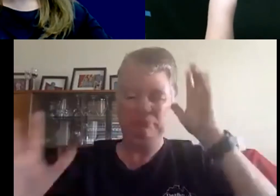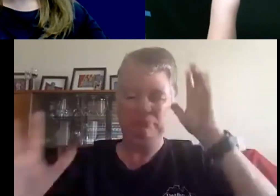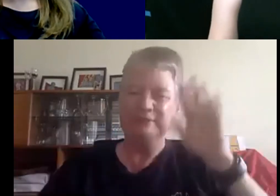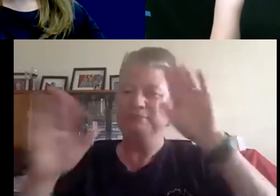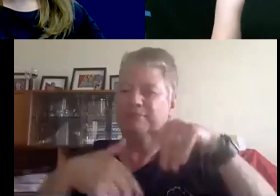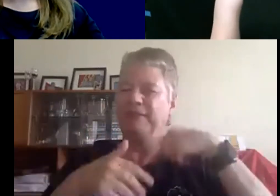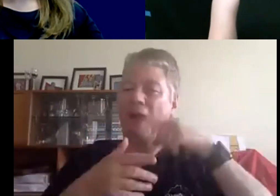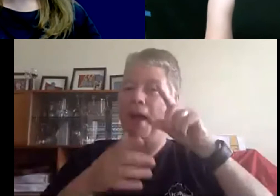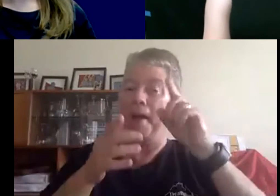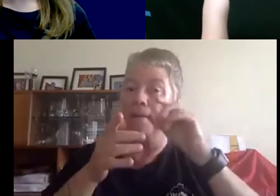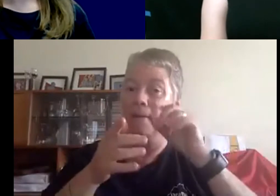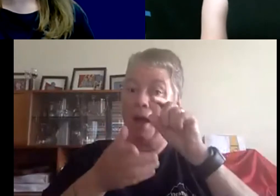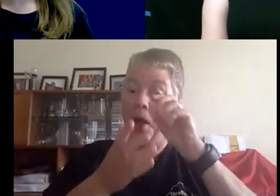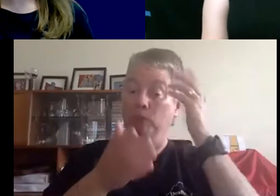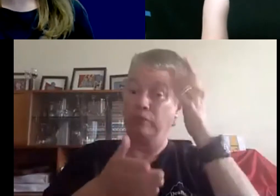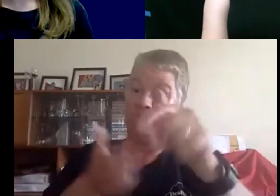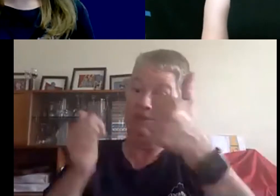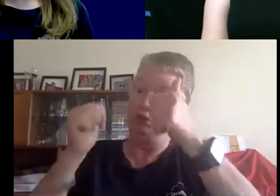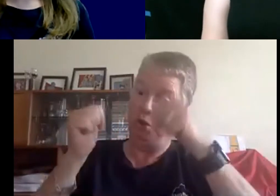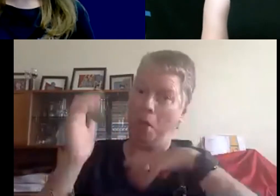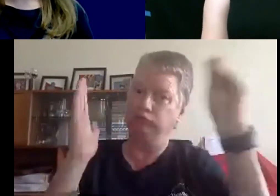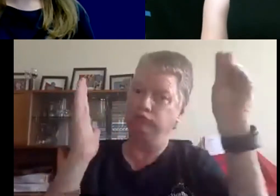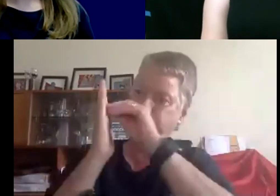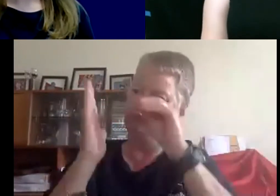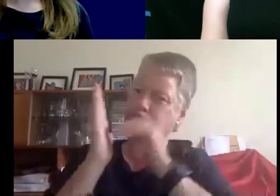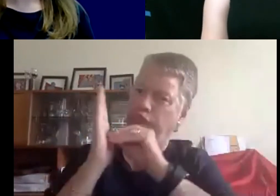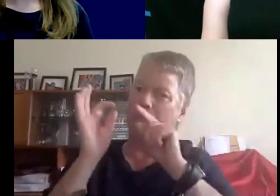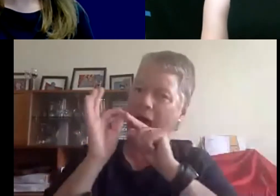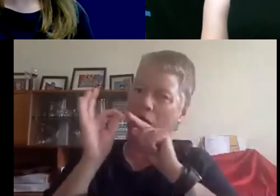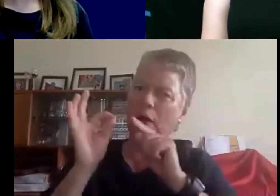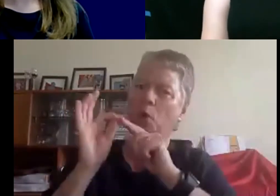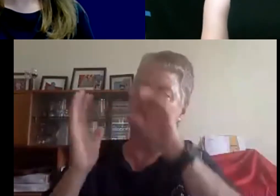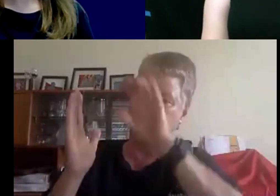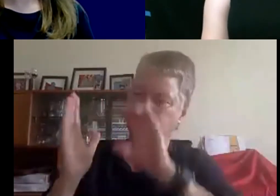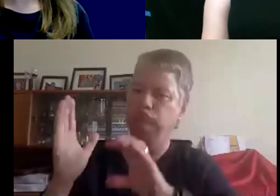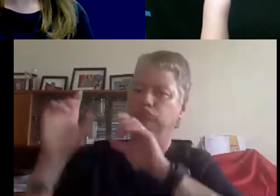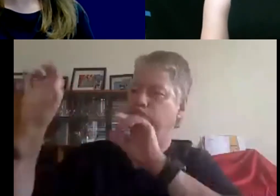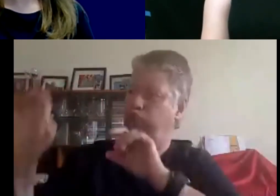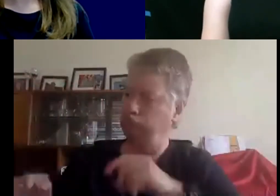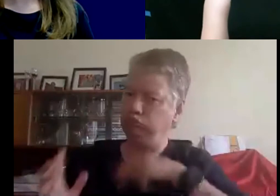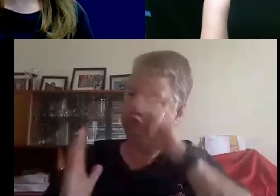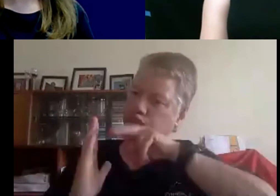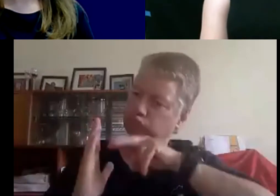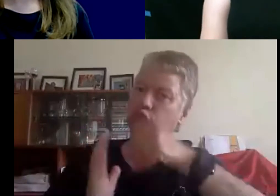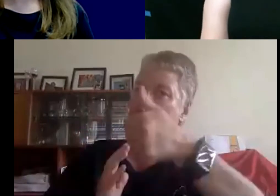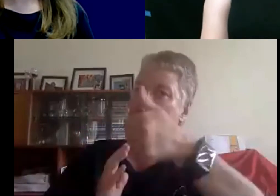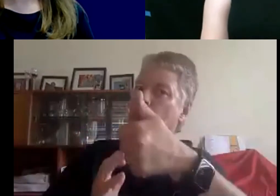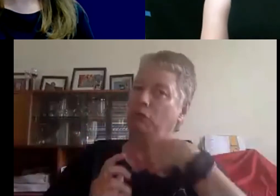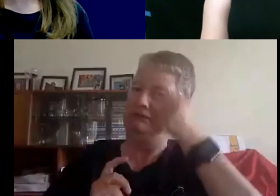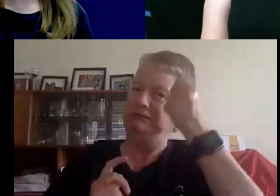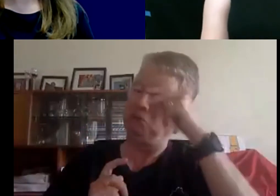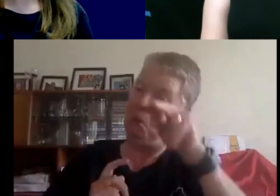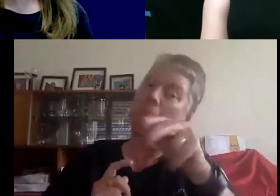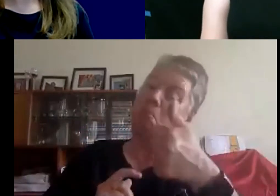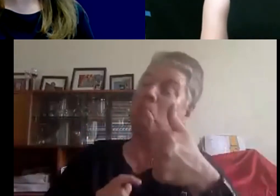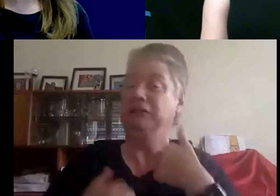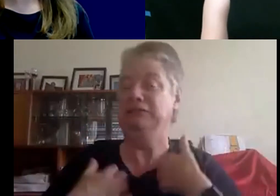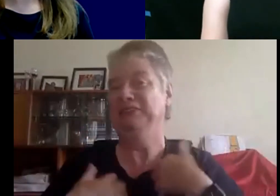The PowerPoint and everything I read through it and that was really